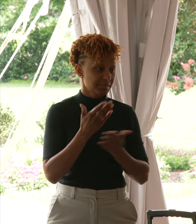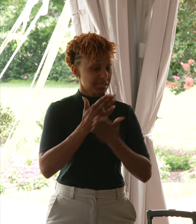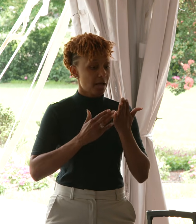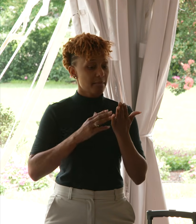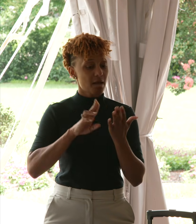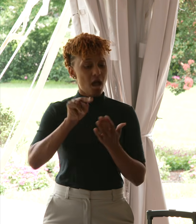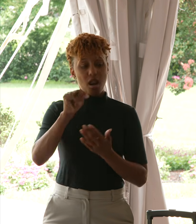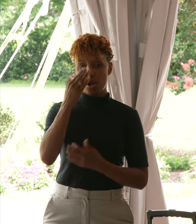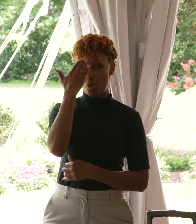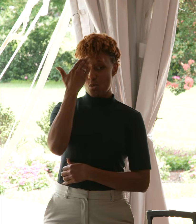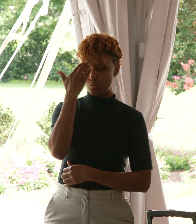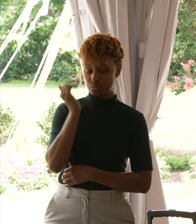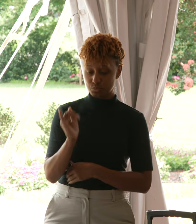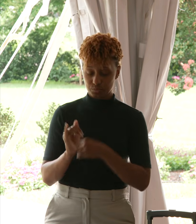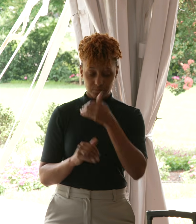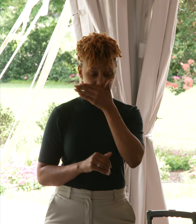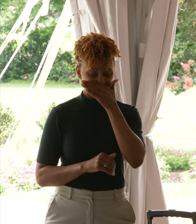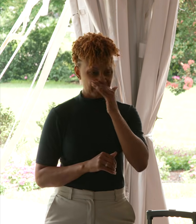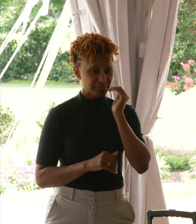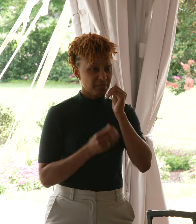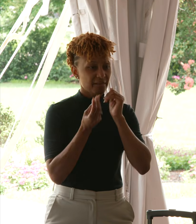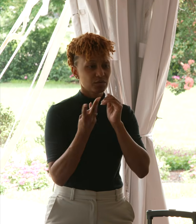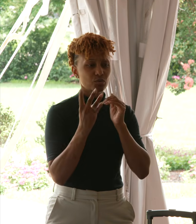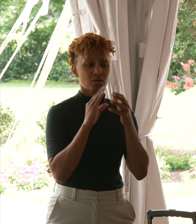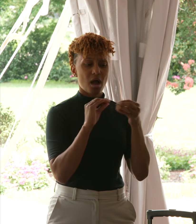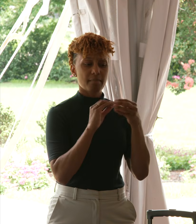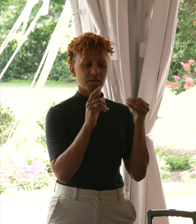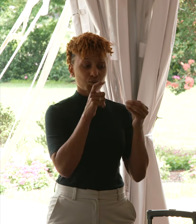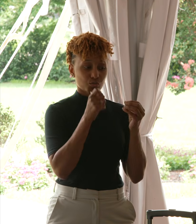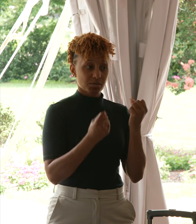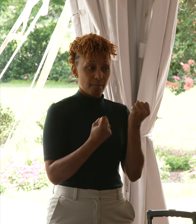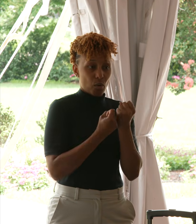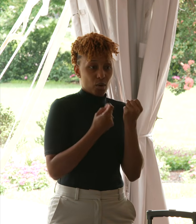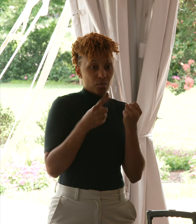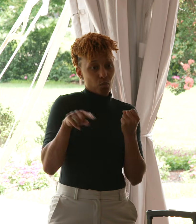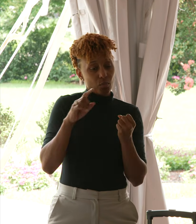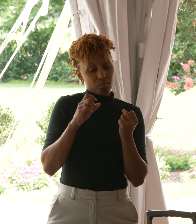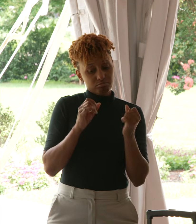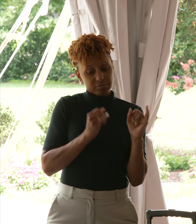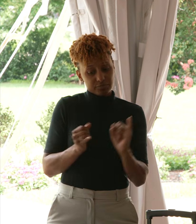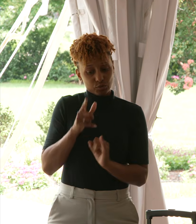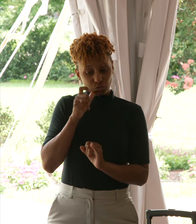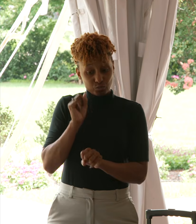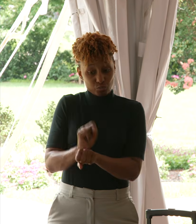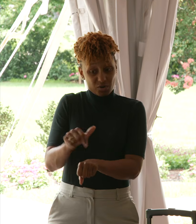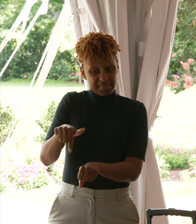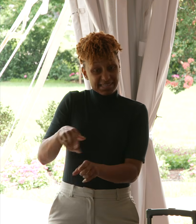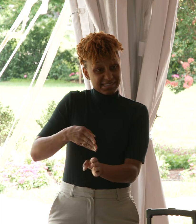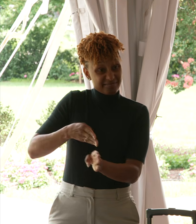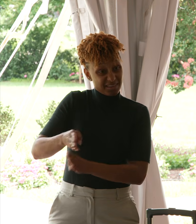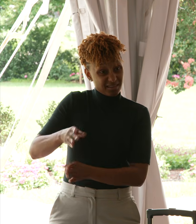also comments supporting people who work in this field, and thank you to people working in this